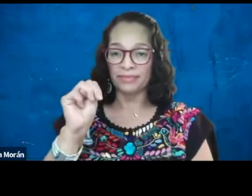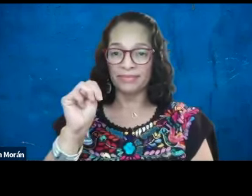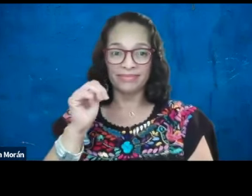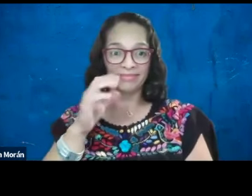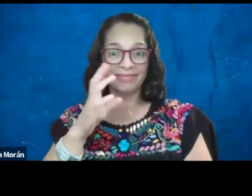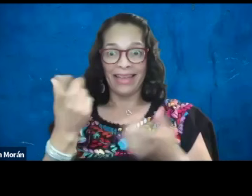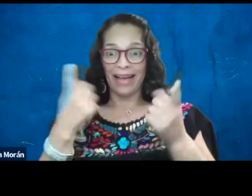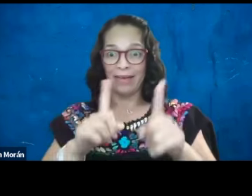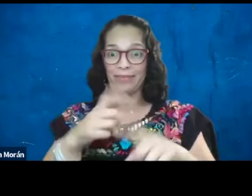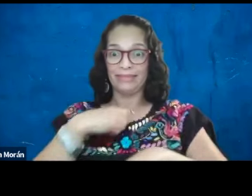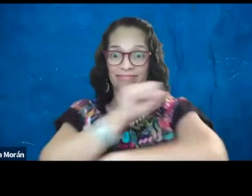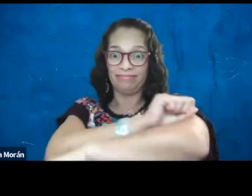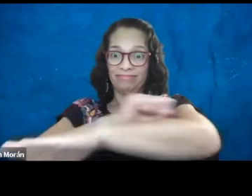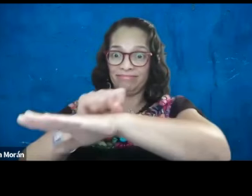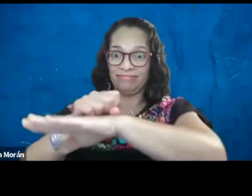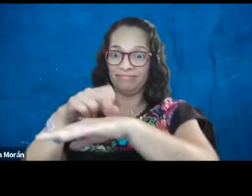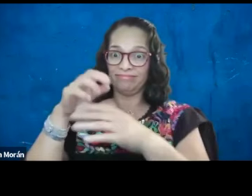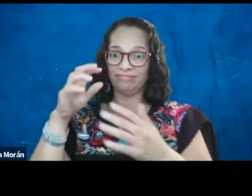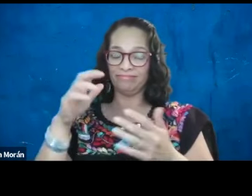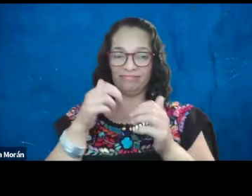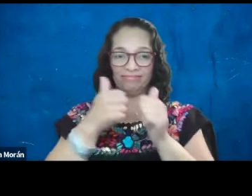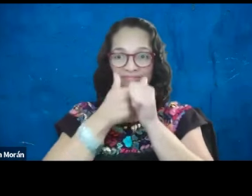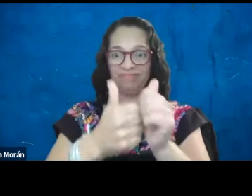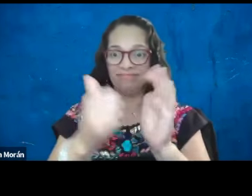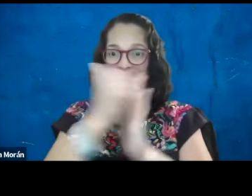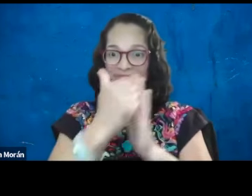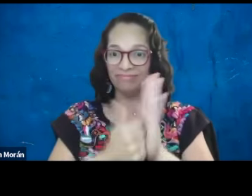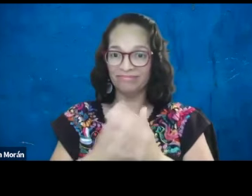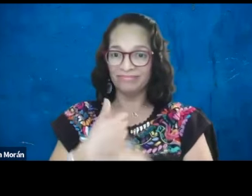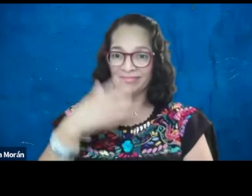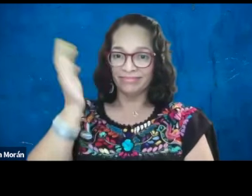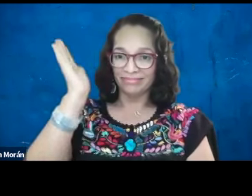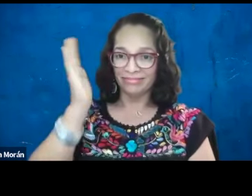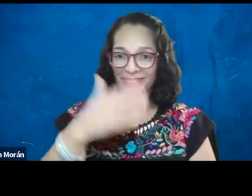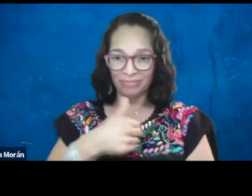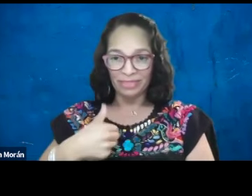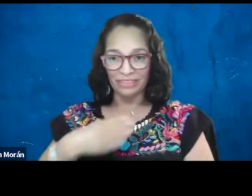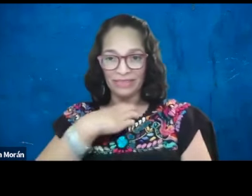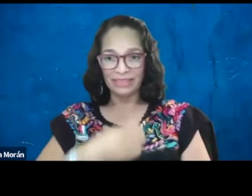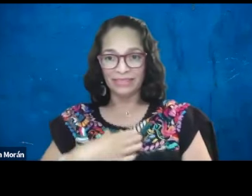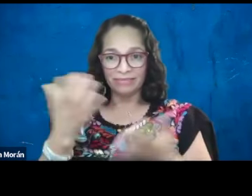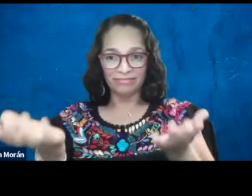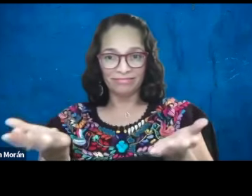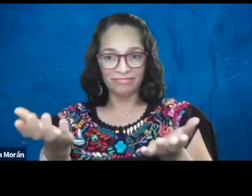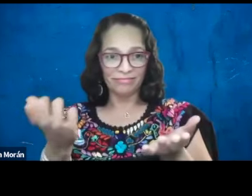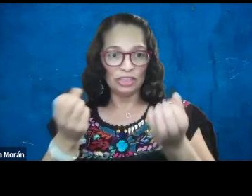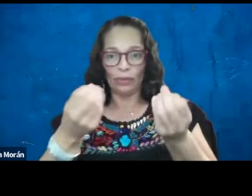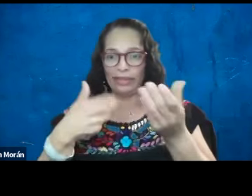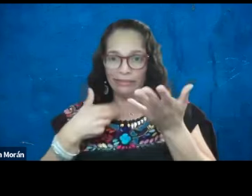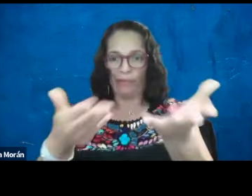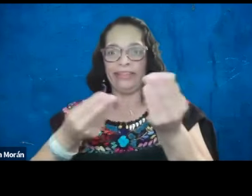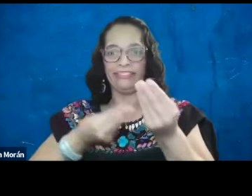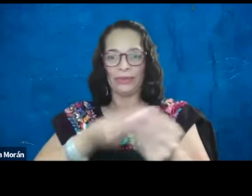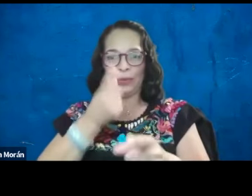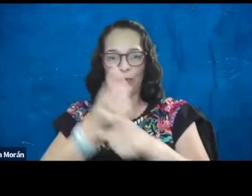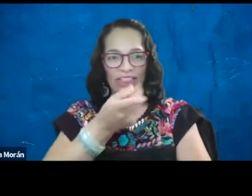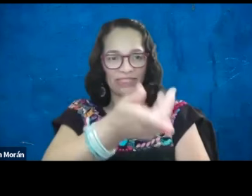running a symposi and i happened to be on stage uh giving a presentation and my son was hungry